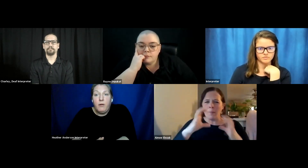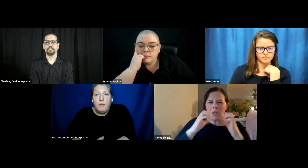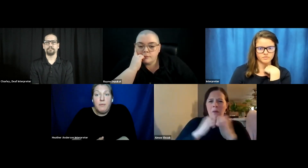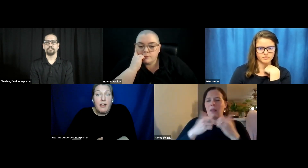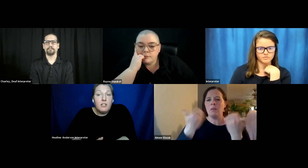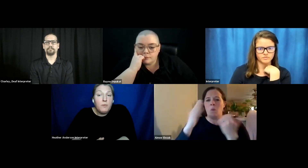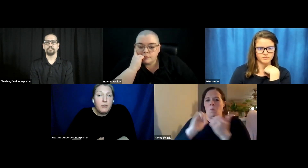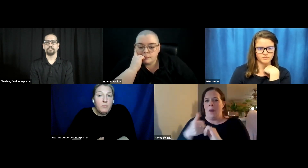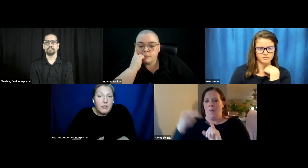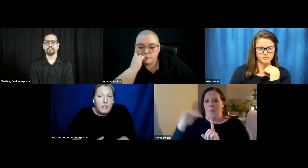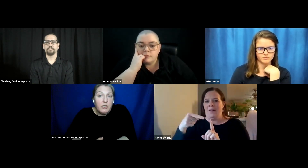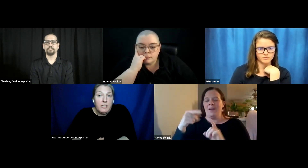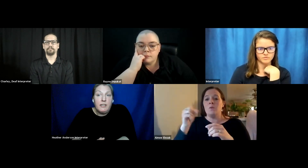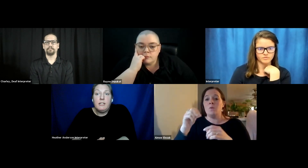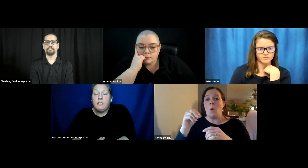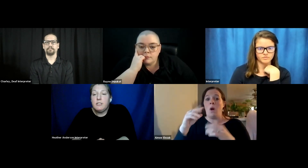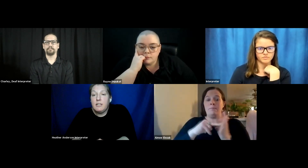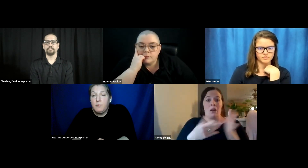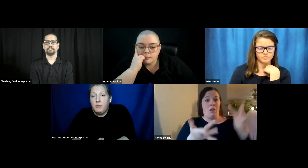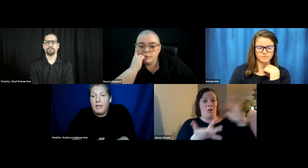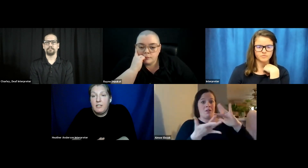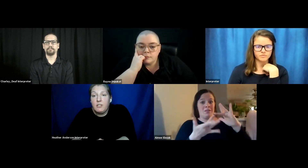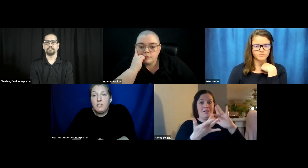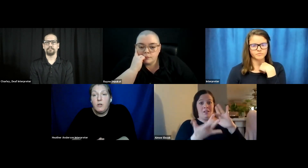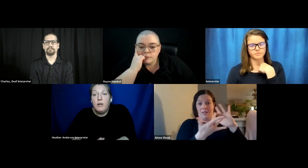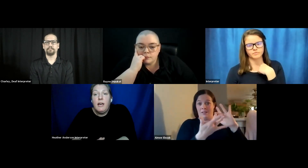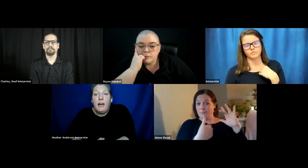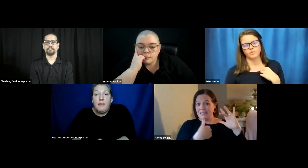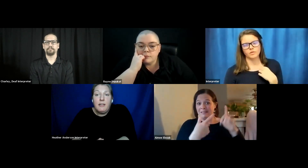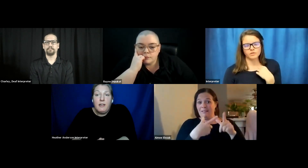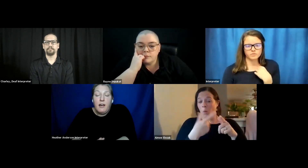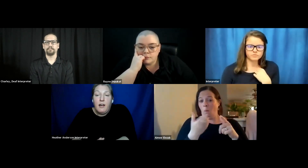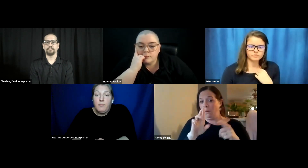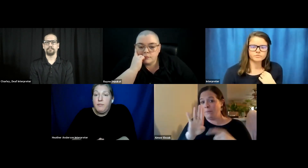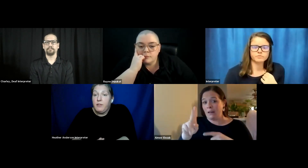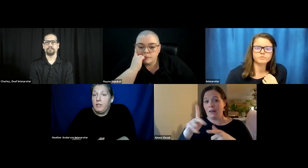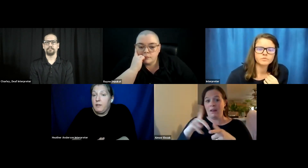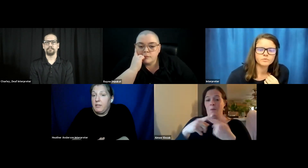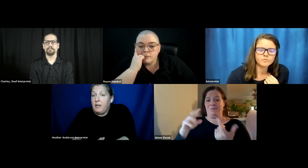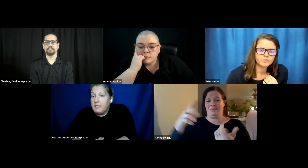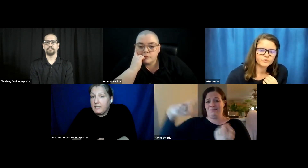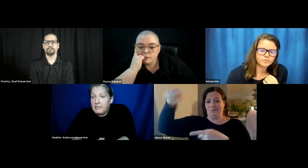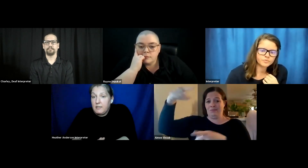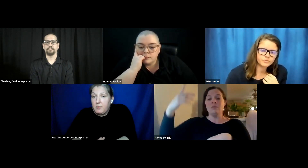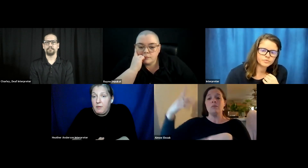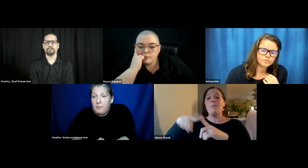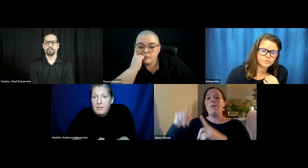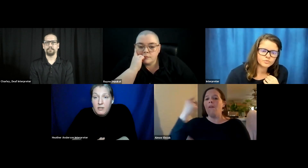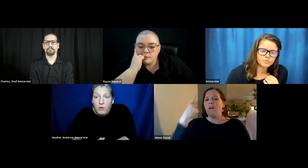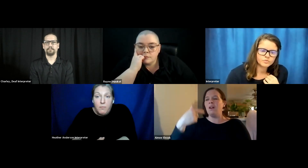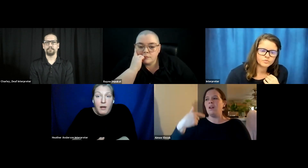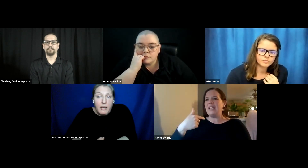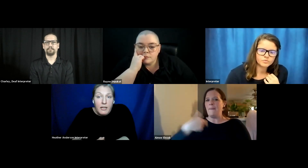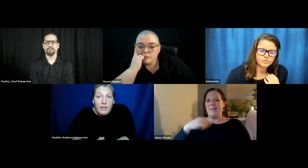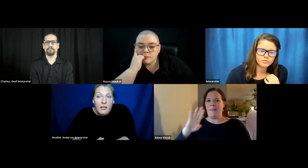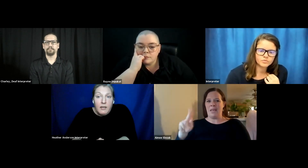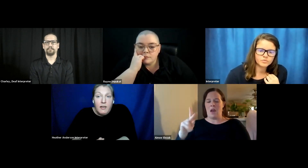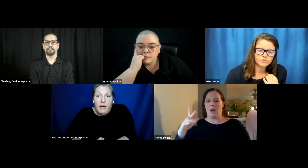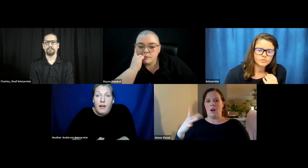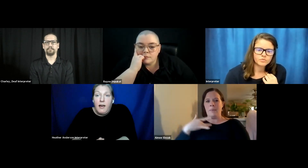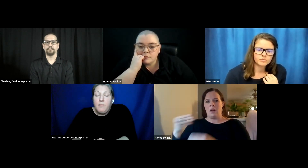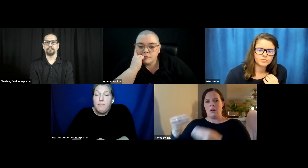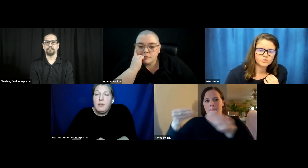Is it about maybe that interpreter wasn't good and they didn't understand the communication so I think if they're going to be contacting someone maybe me or Bonnie.